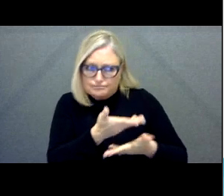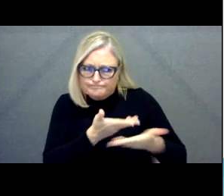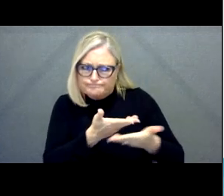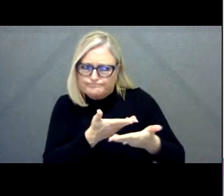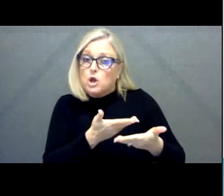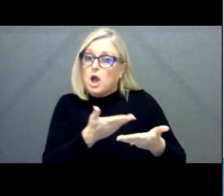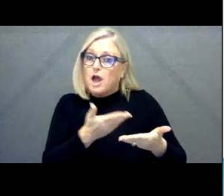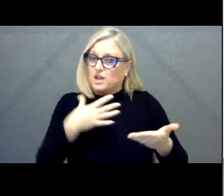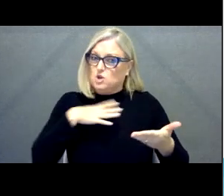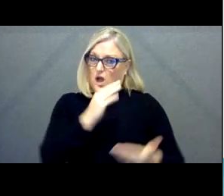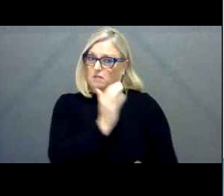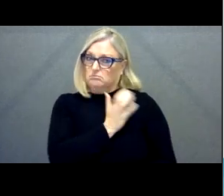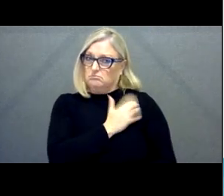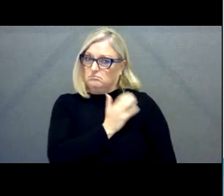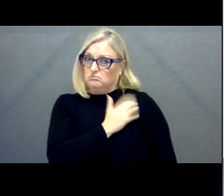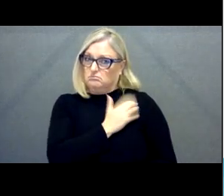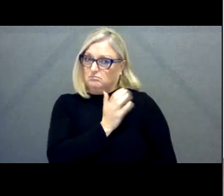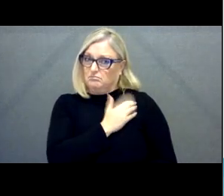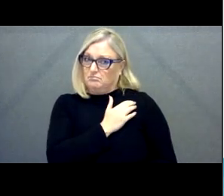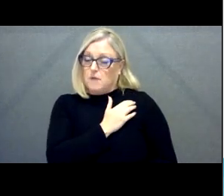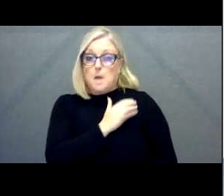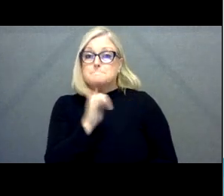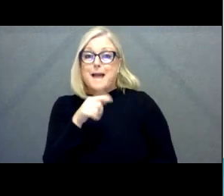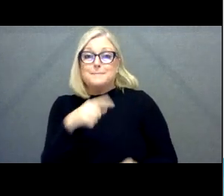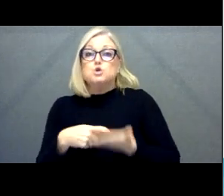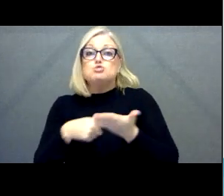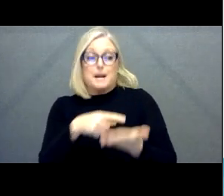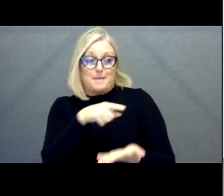want to recommend to them to contact us I know it's a very lengthy email address but there's